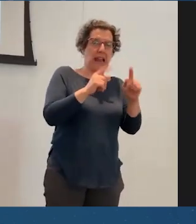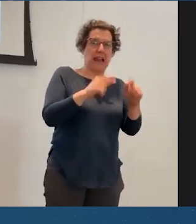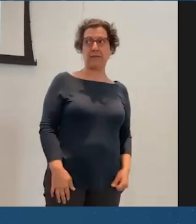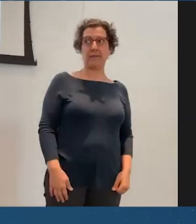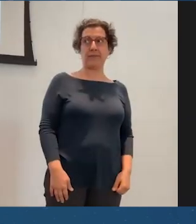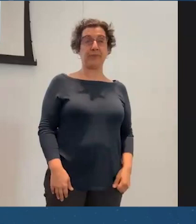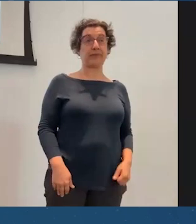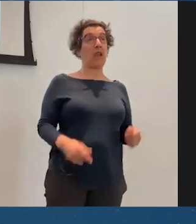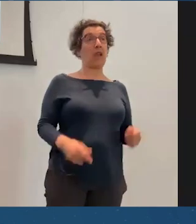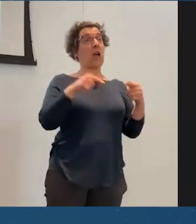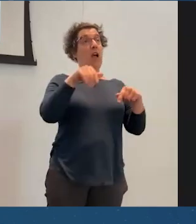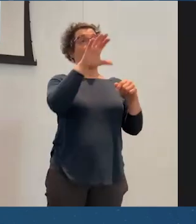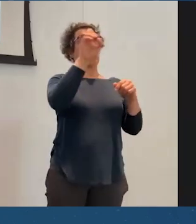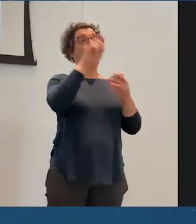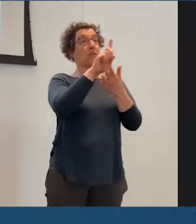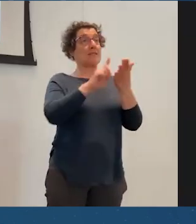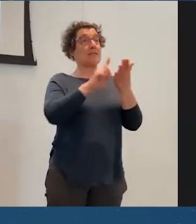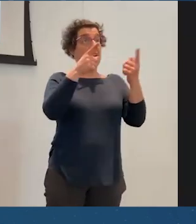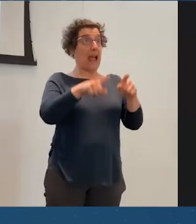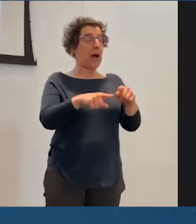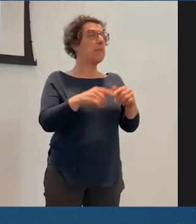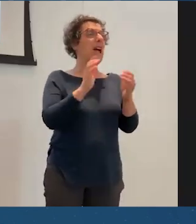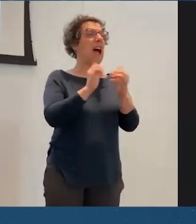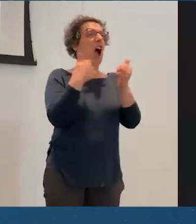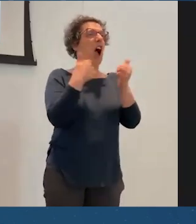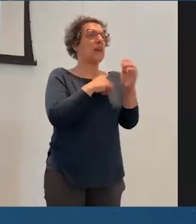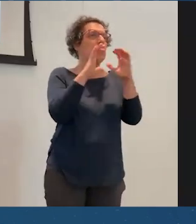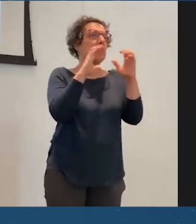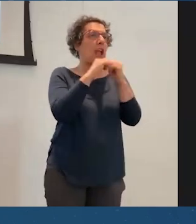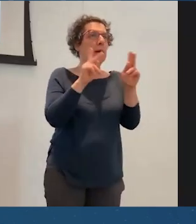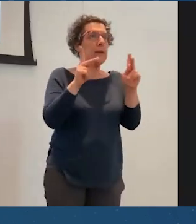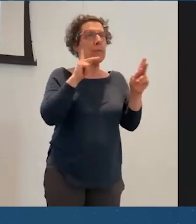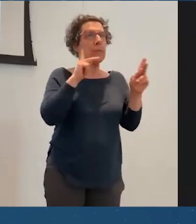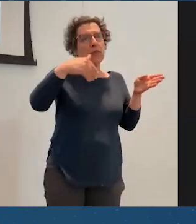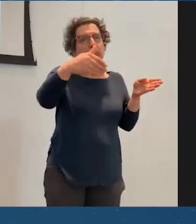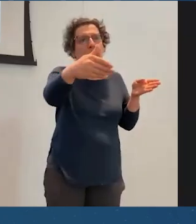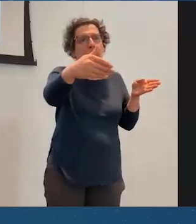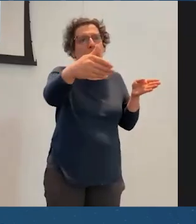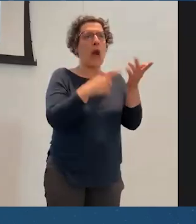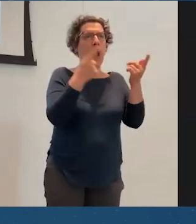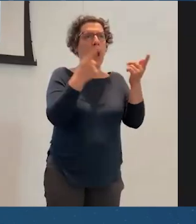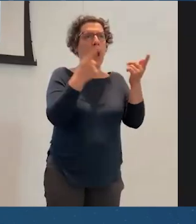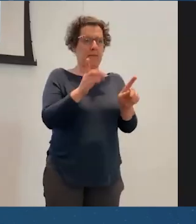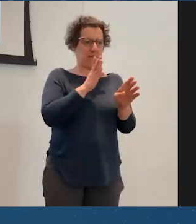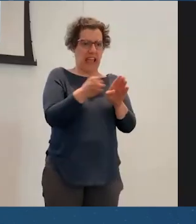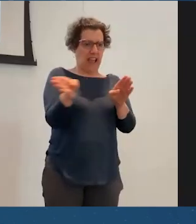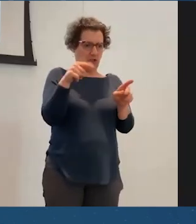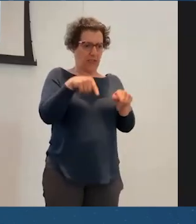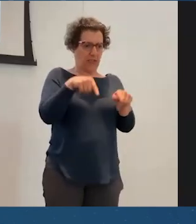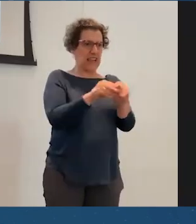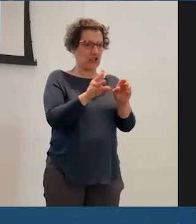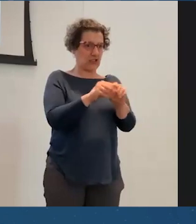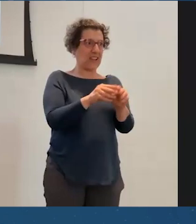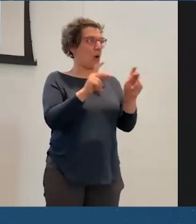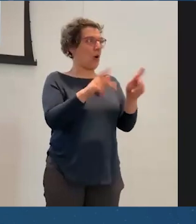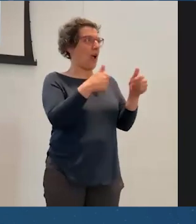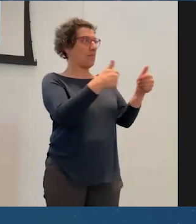So after these co-designs happen, how do we communicate with folks along the way? What happens after this? What have we built?